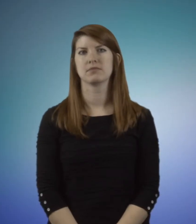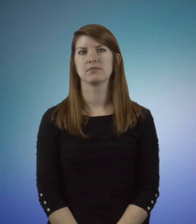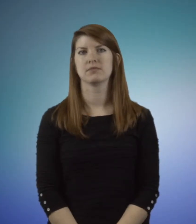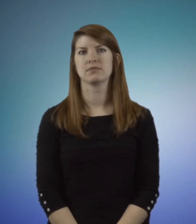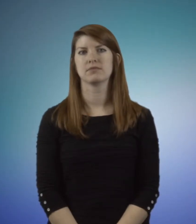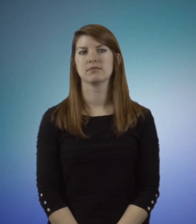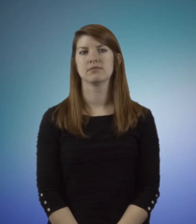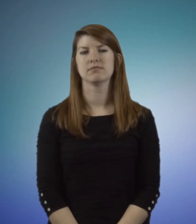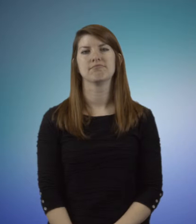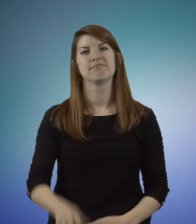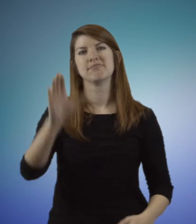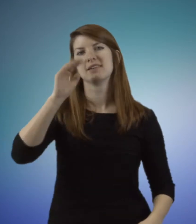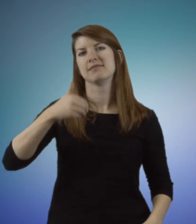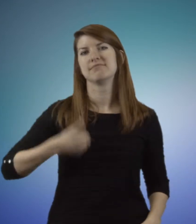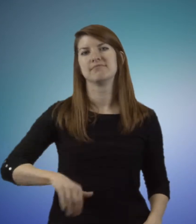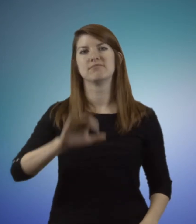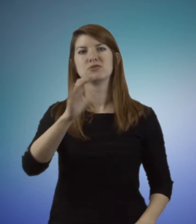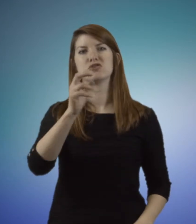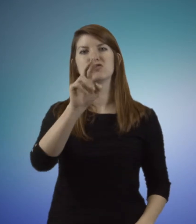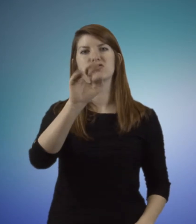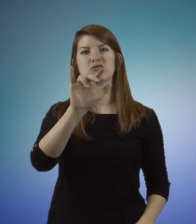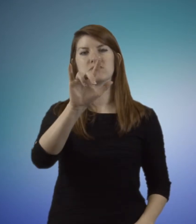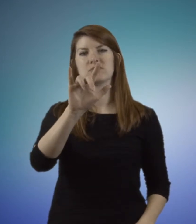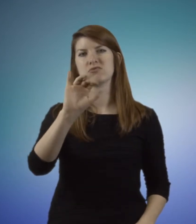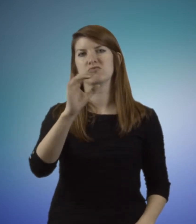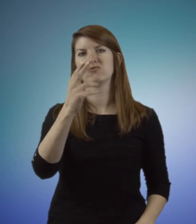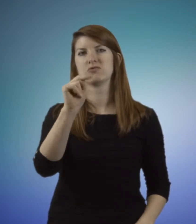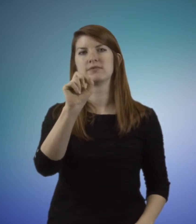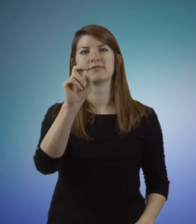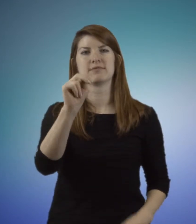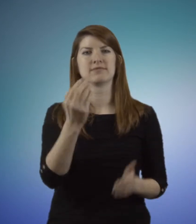Hi, this is Cheryl Johnson again.